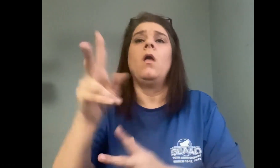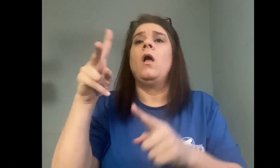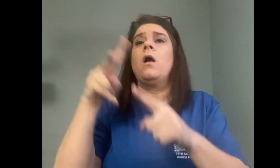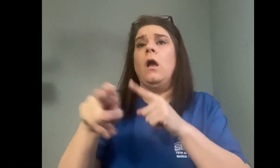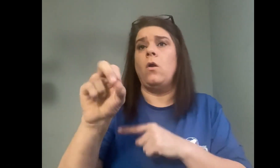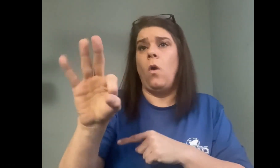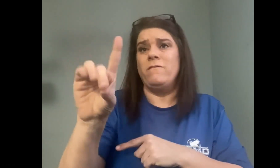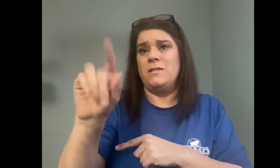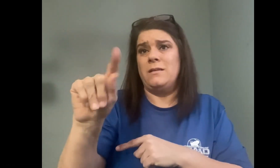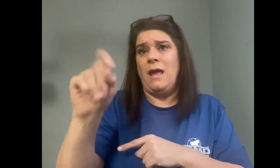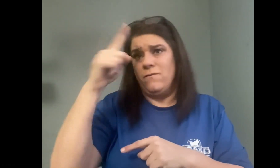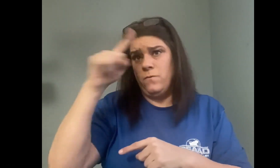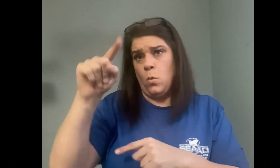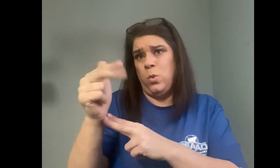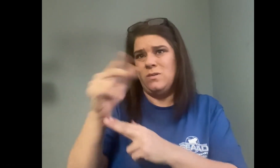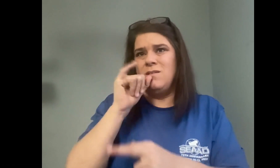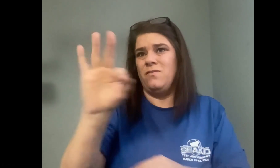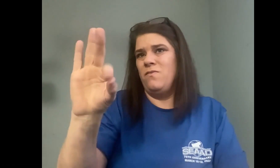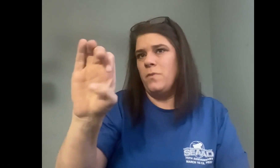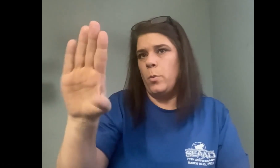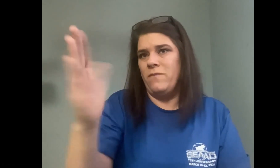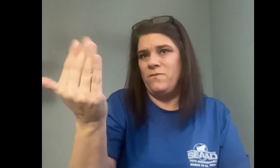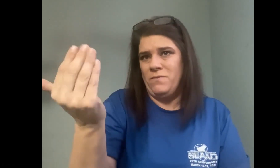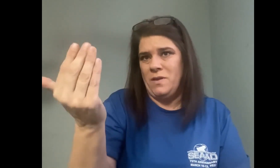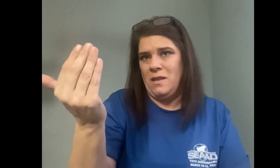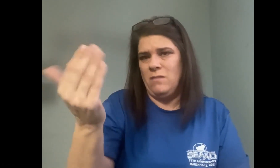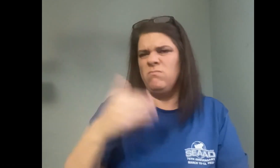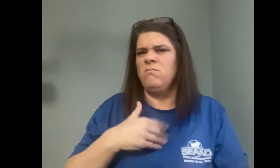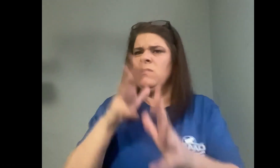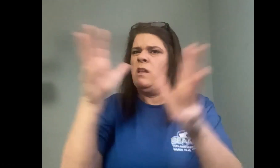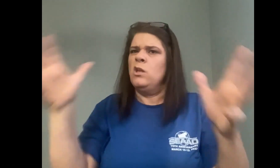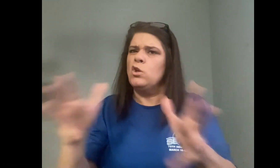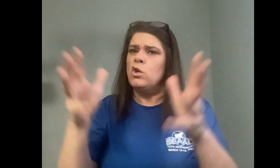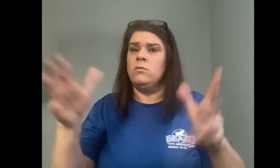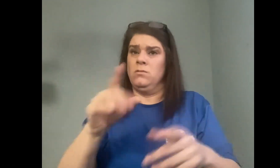Cut off the cutoff date for the hotel is February the 15th. And so I encourage you.